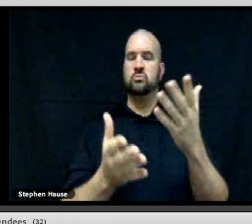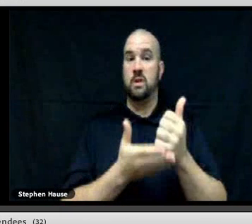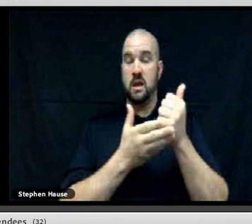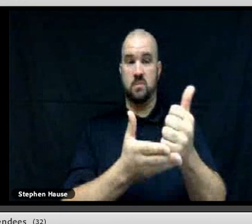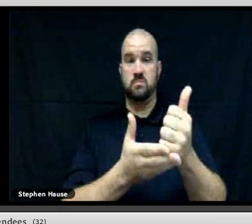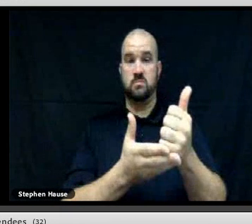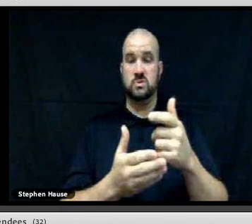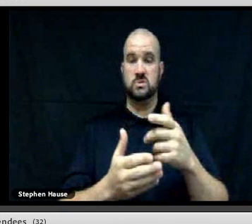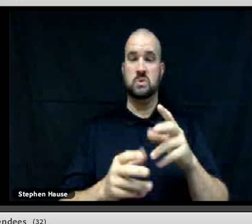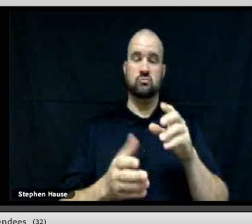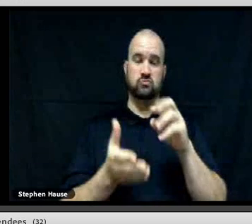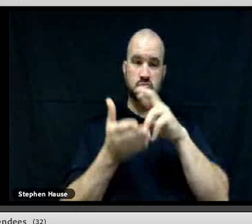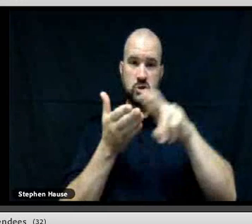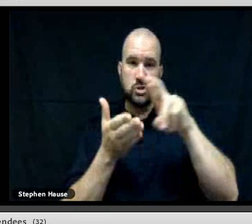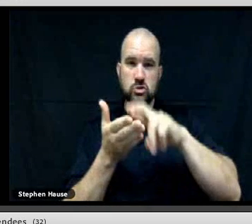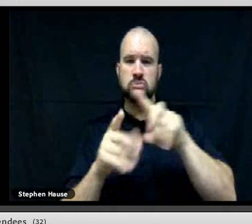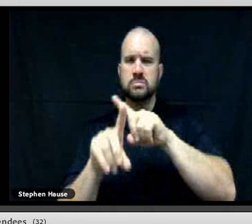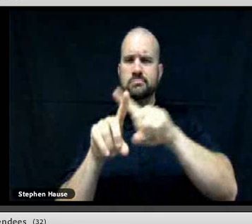a little bit easier by just doing a broad search.